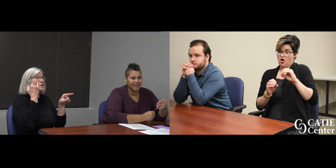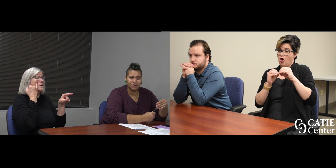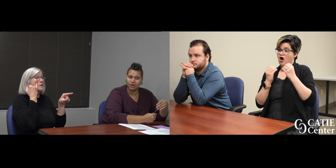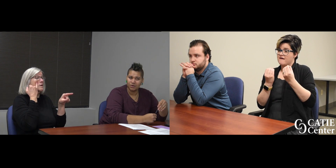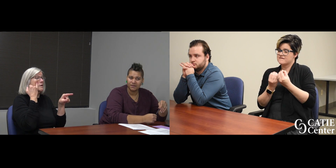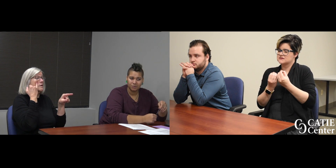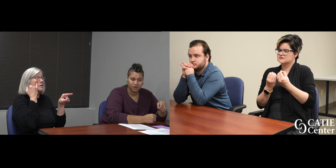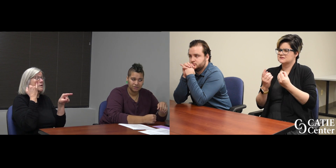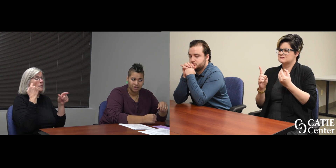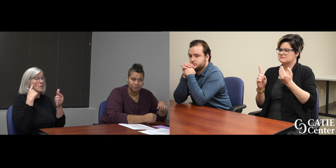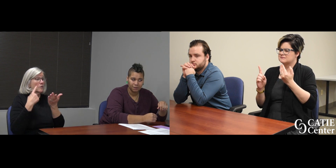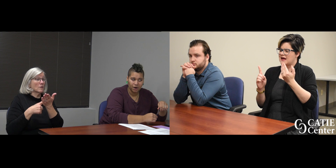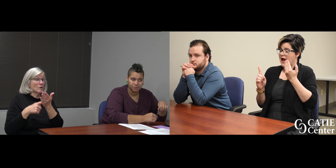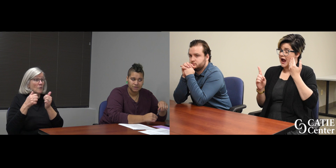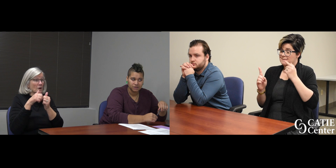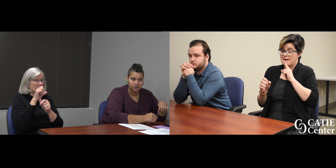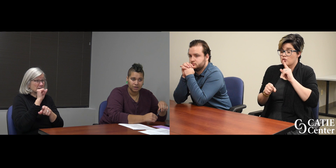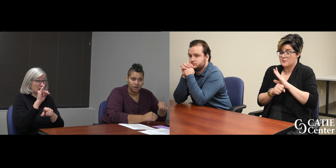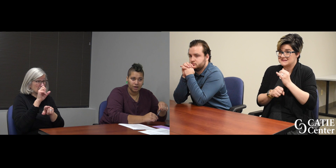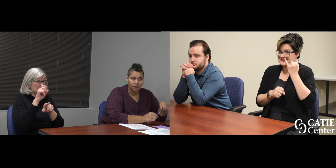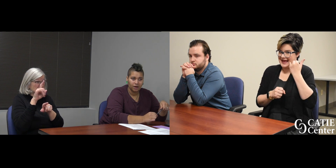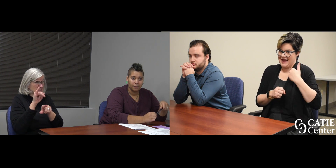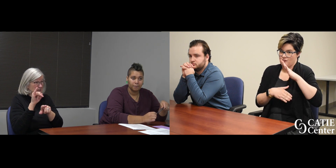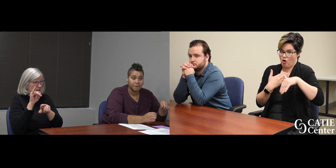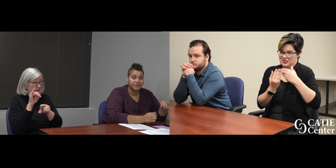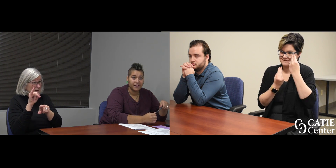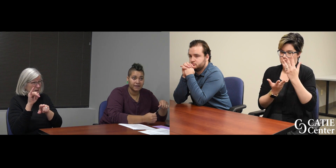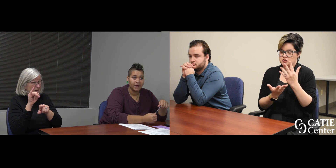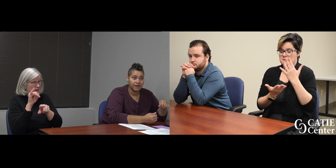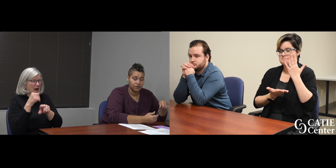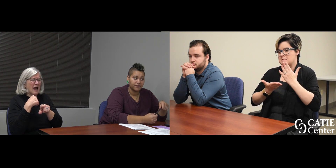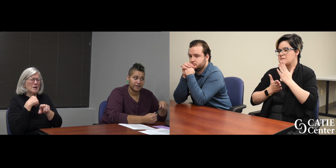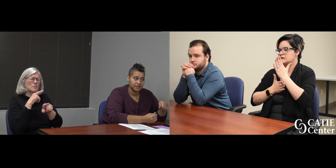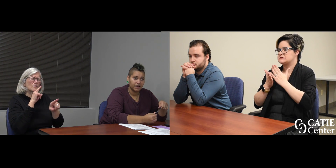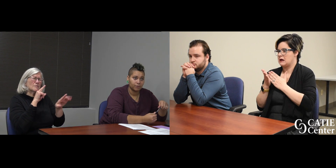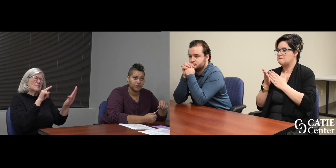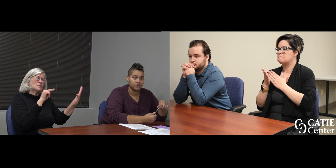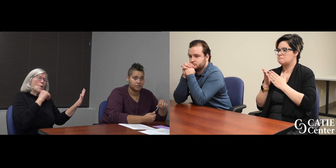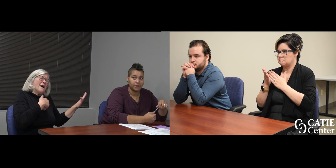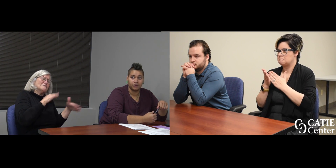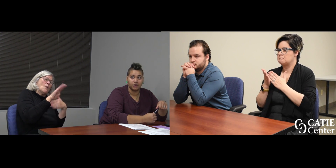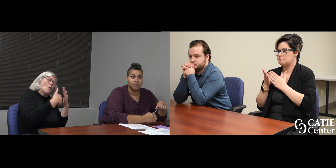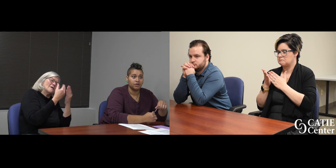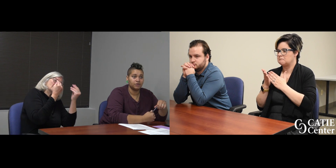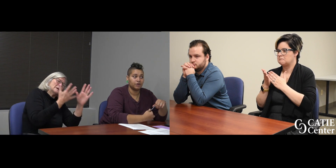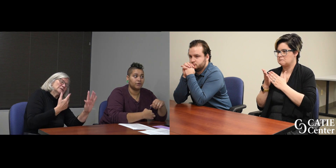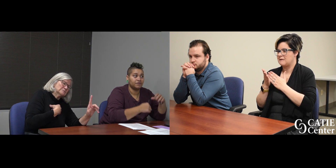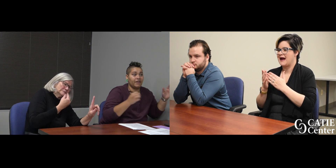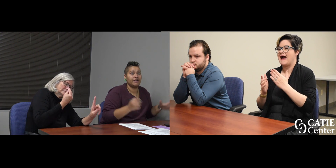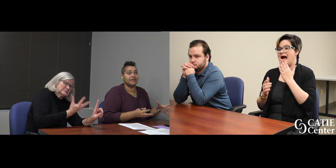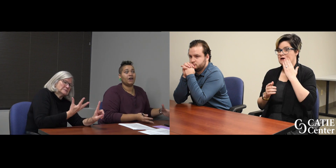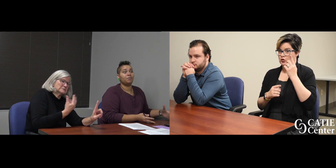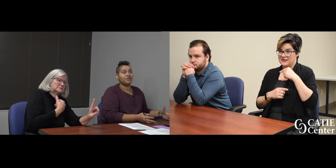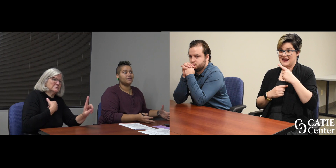I don't know if they would. I'm not promising, but I know that they get a lot of questions about, "Do I need help with us